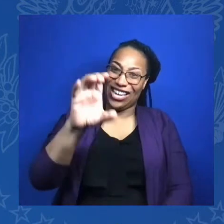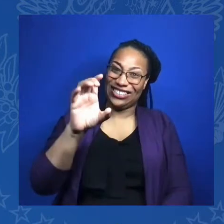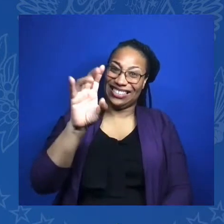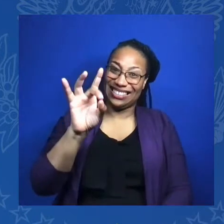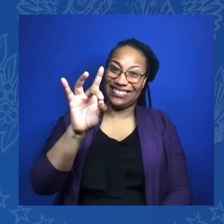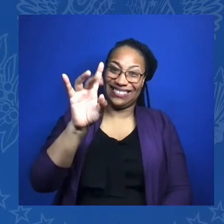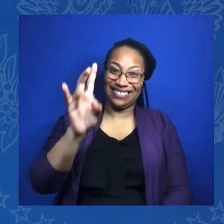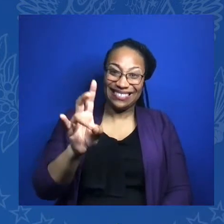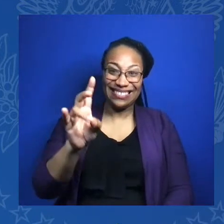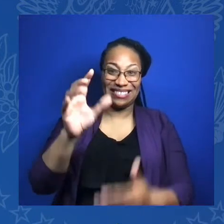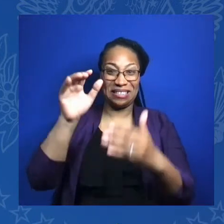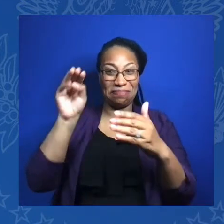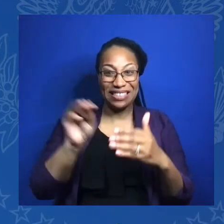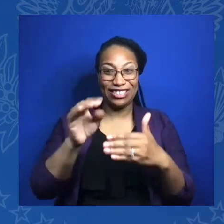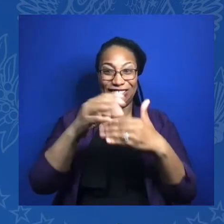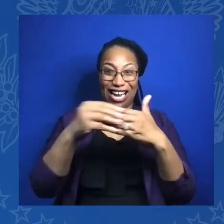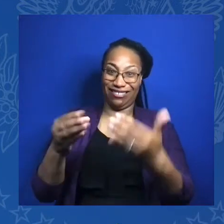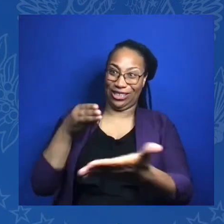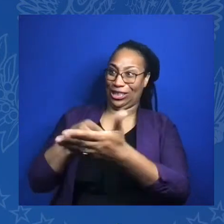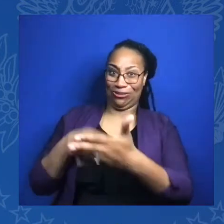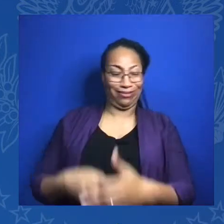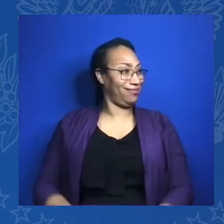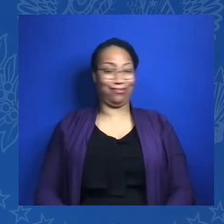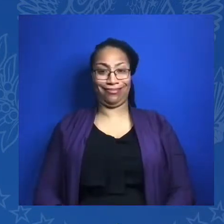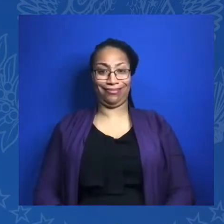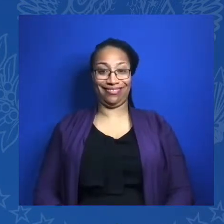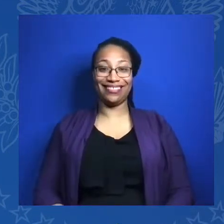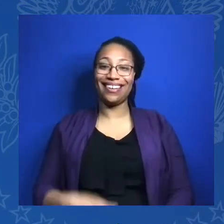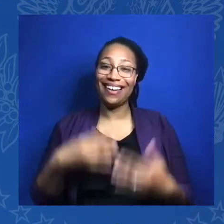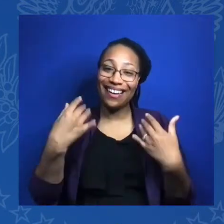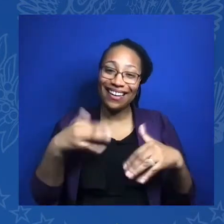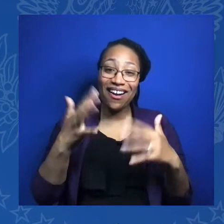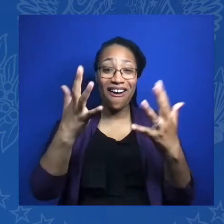Folks, I go where the people are -- "The Daily Show."